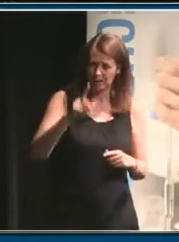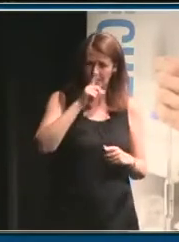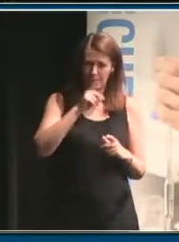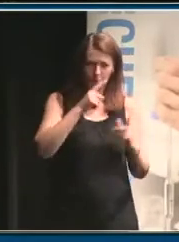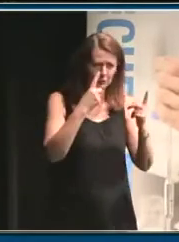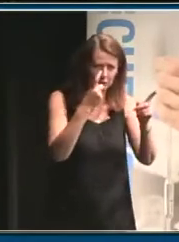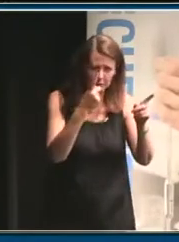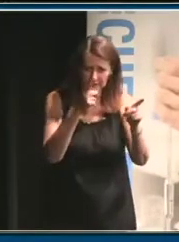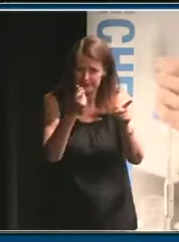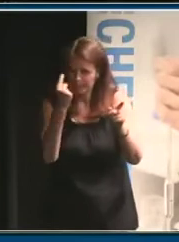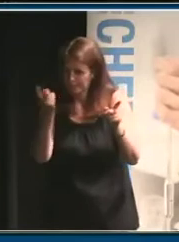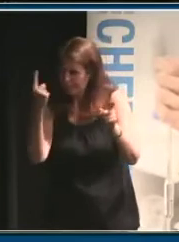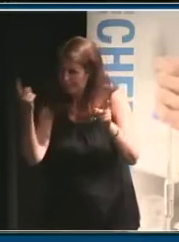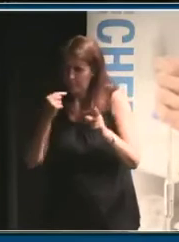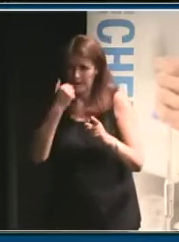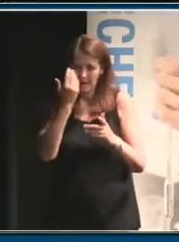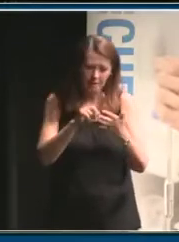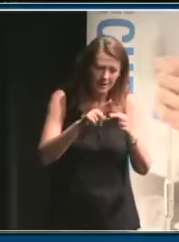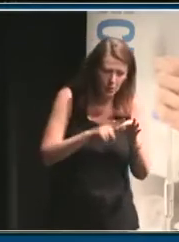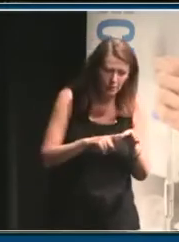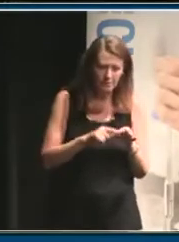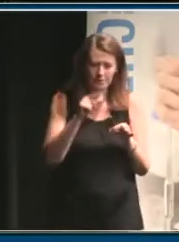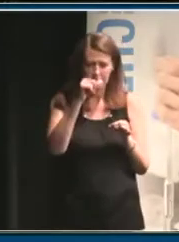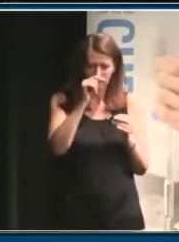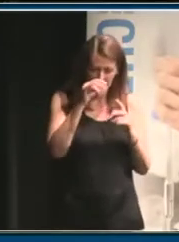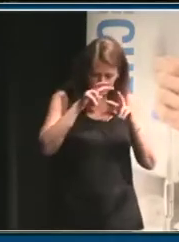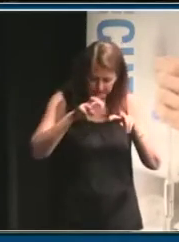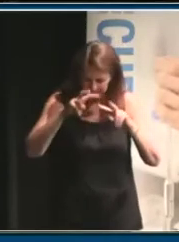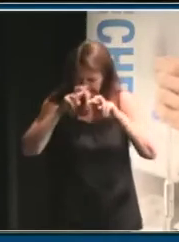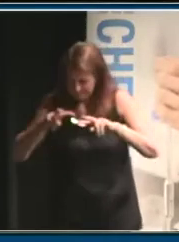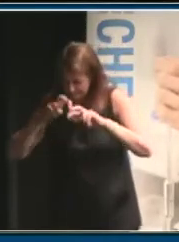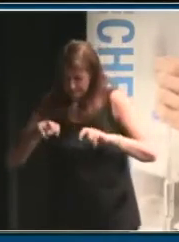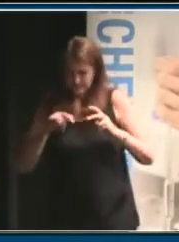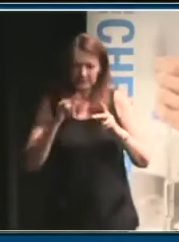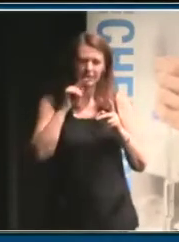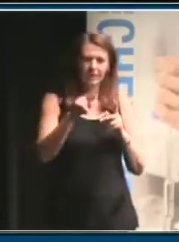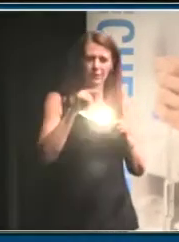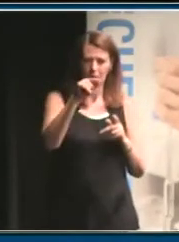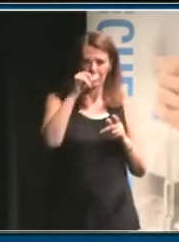and every piece of equipment to synthesise small molecules, to synthesise polymers, to coat things,